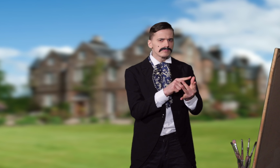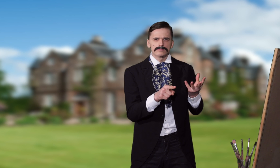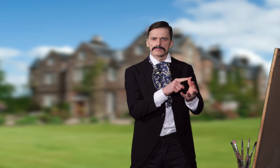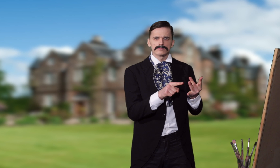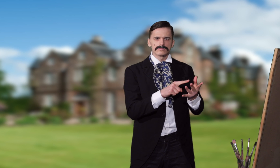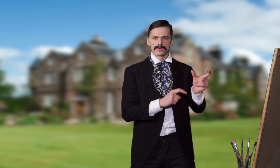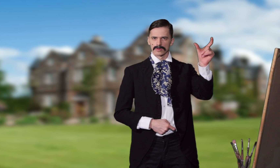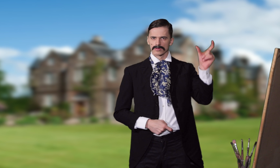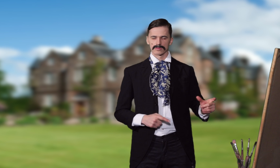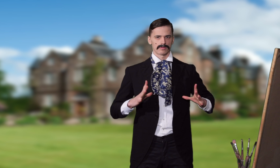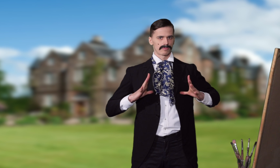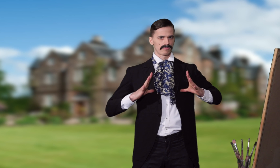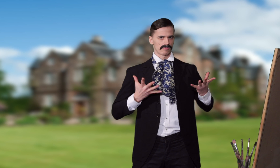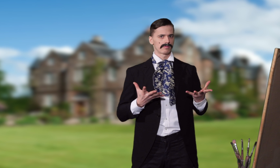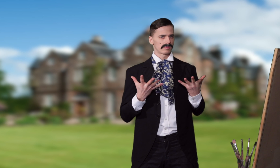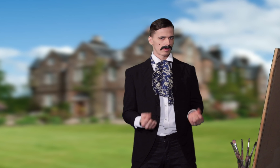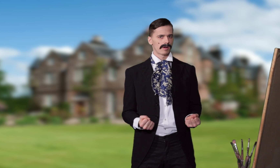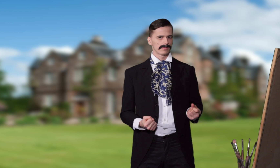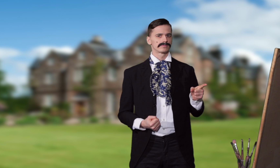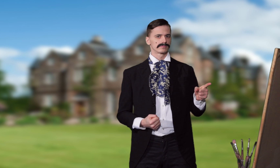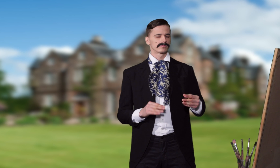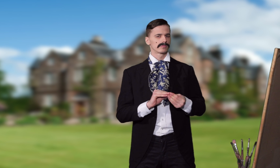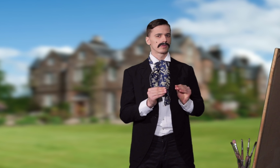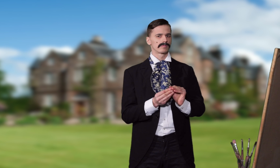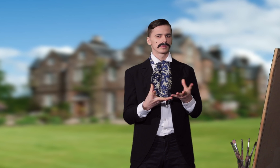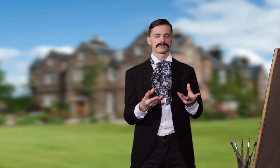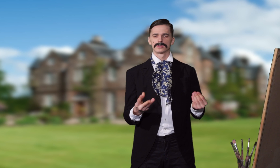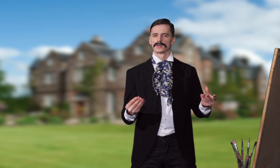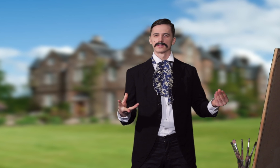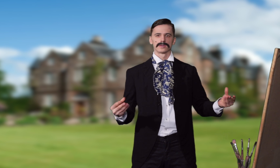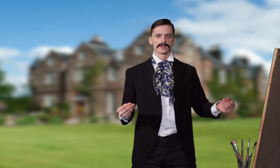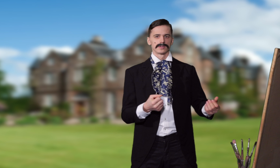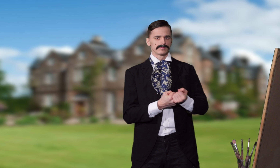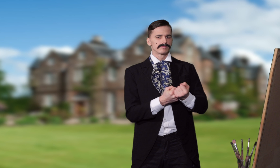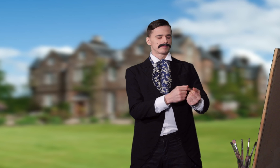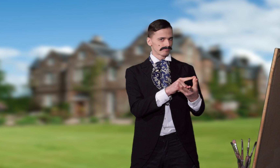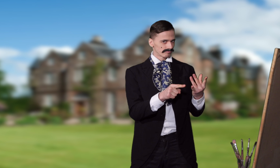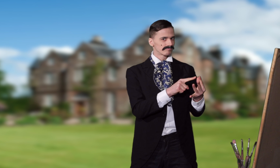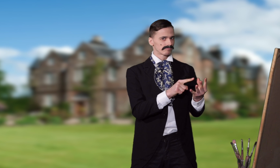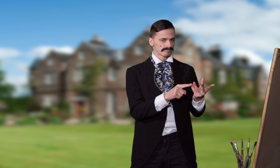and the Queen used fingerspelling to express her support.